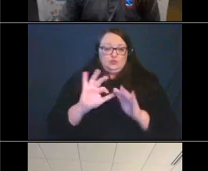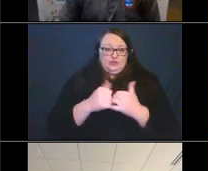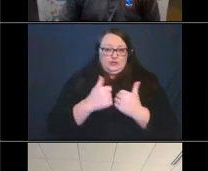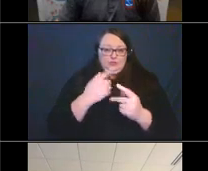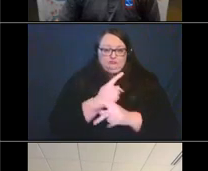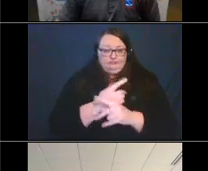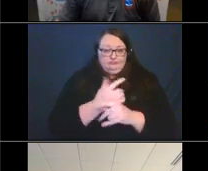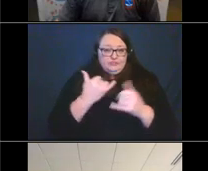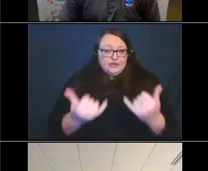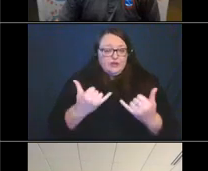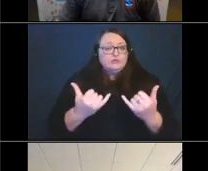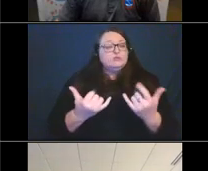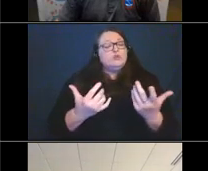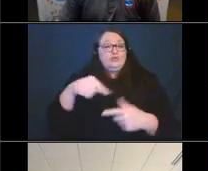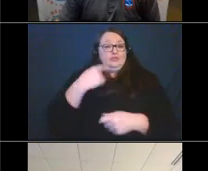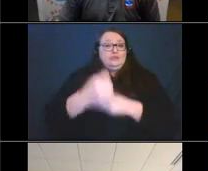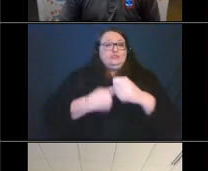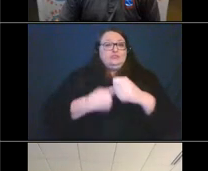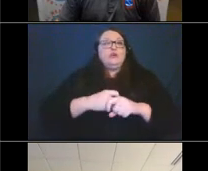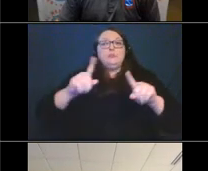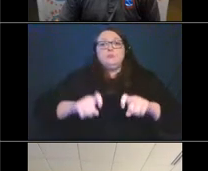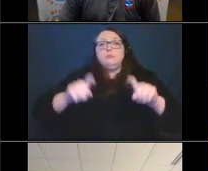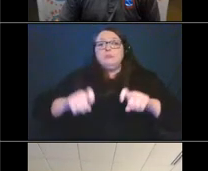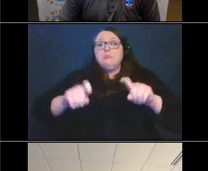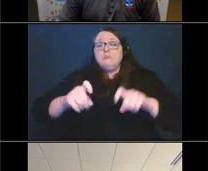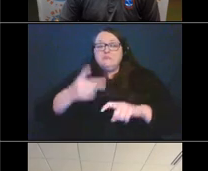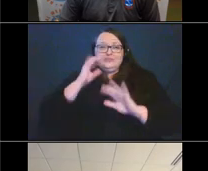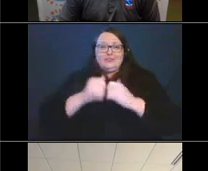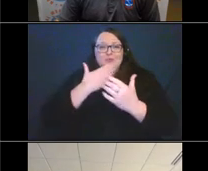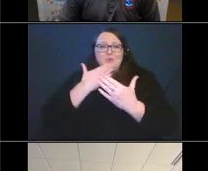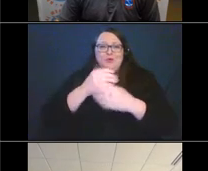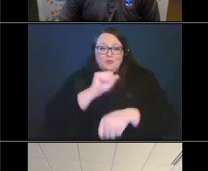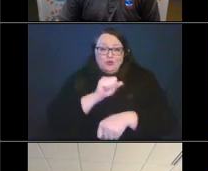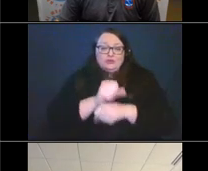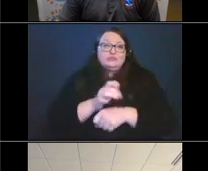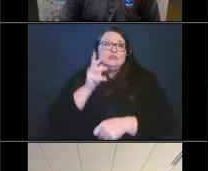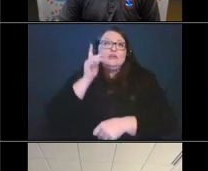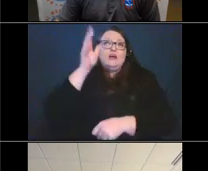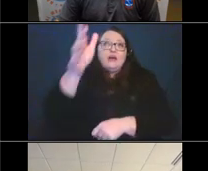test it out this year and see how well it works, and then, you know, think about it down the road.